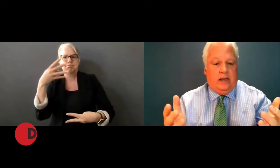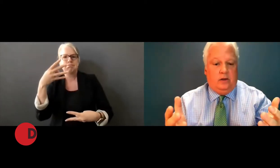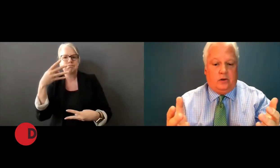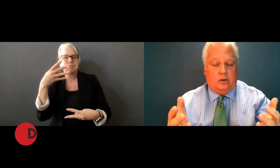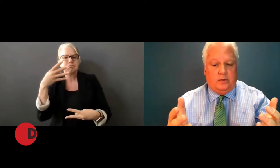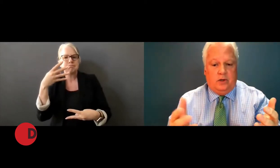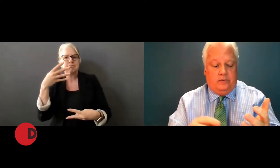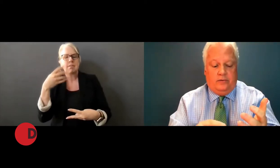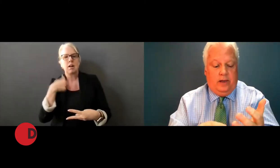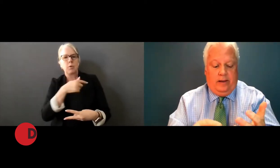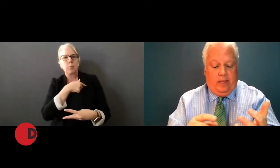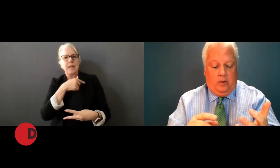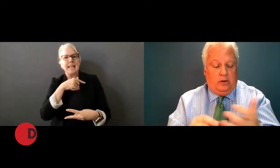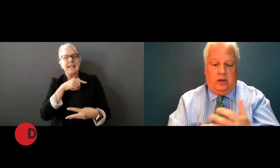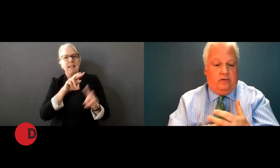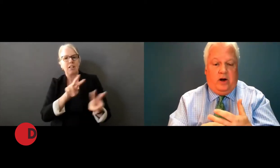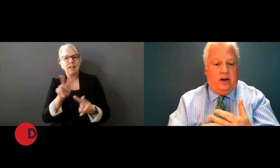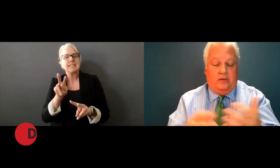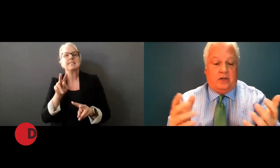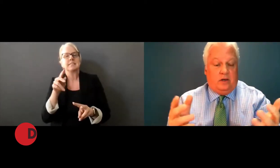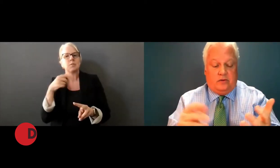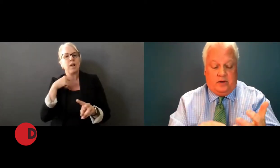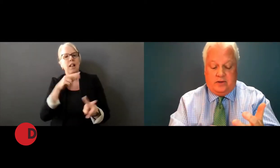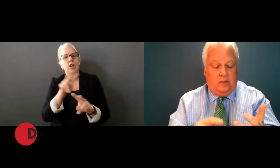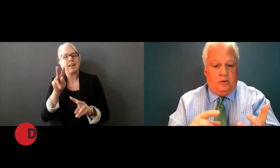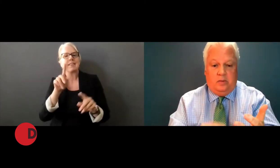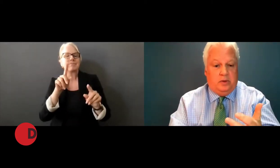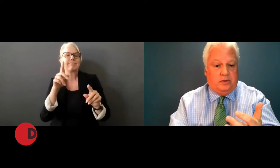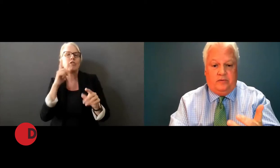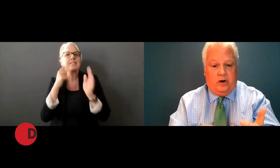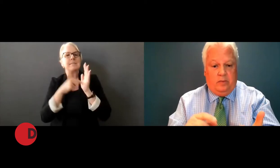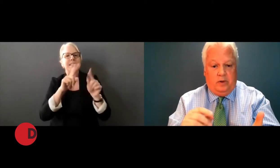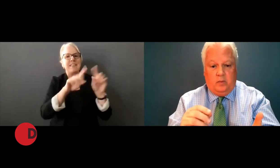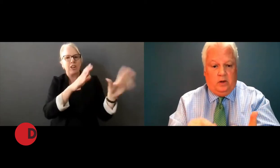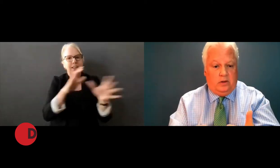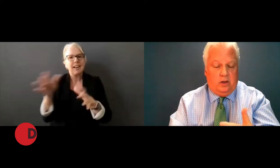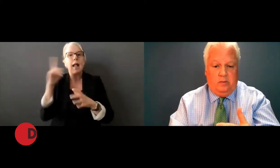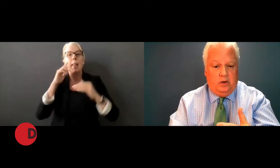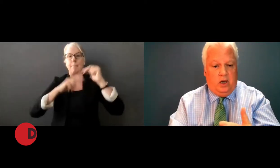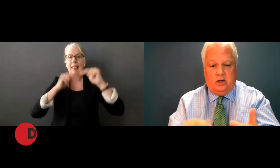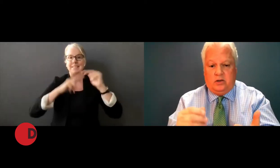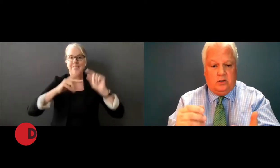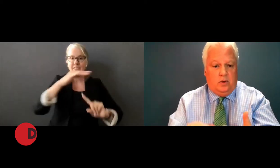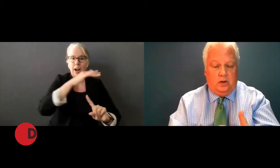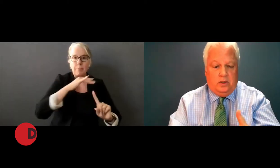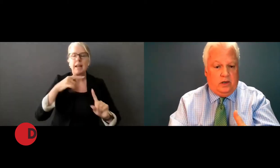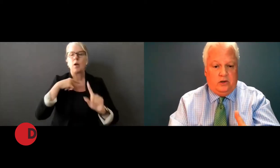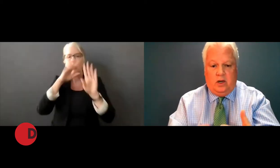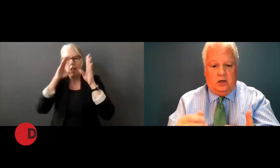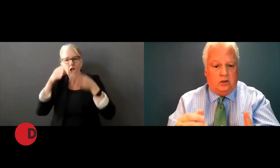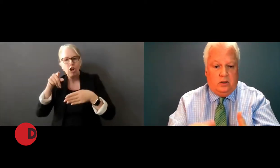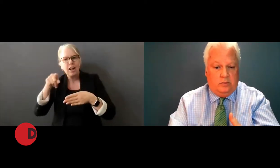We looked at, for example, different areas... the building environment,